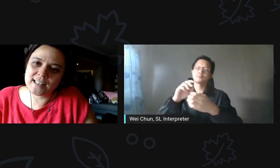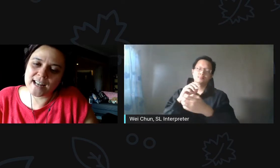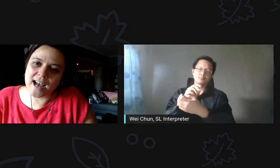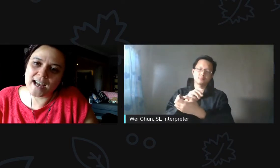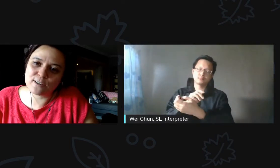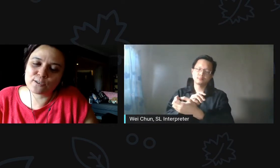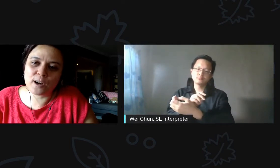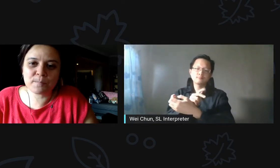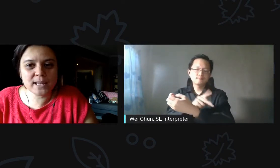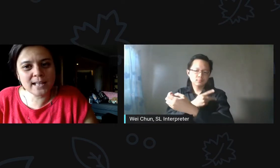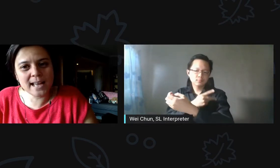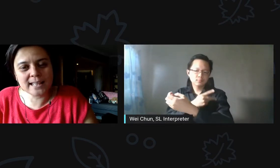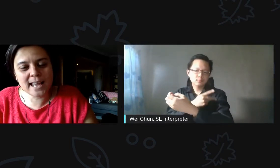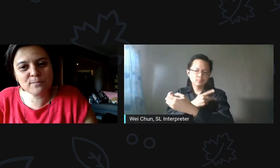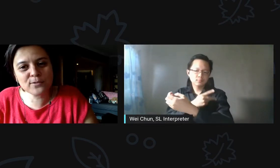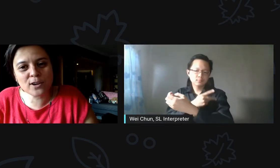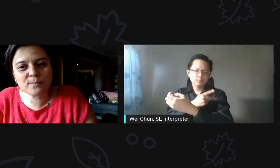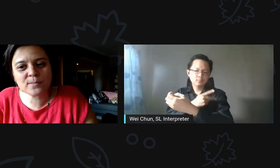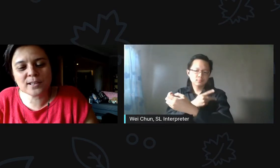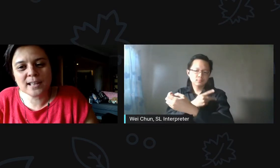that I grew up in and came from.